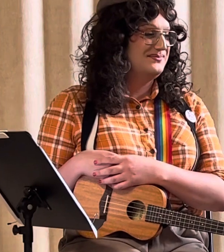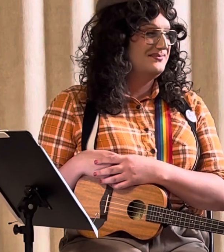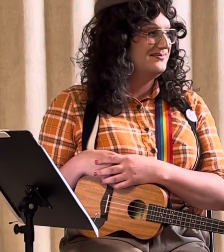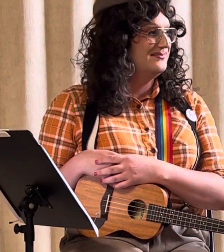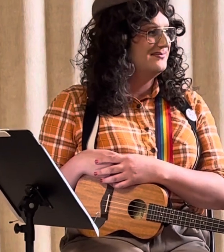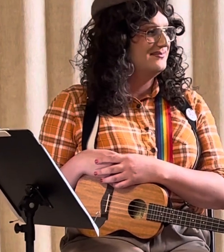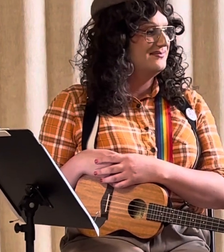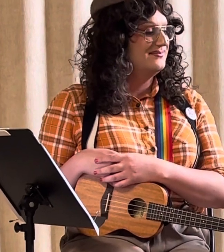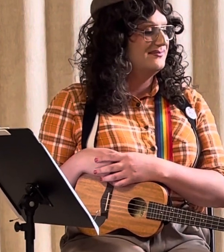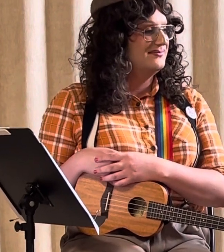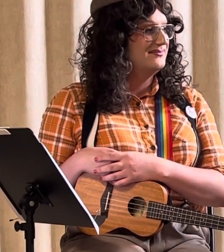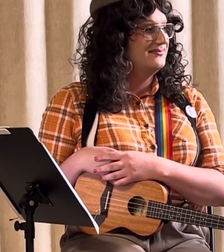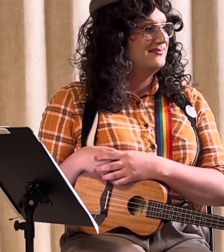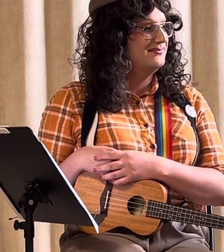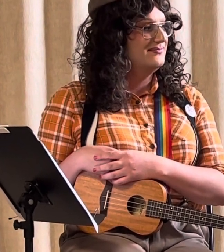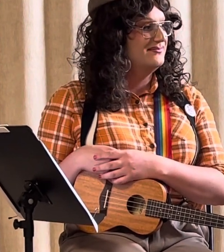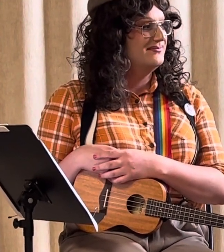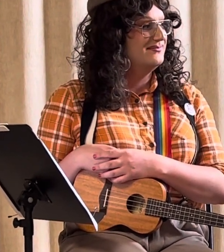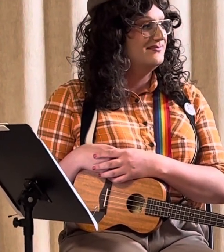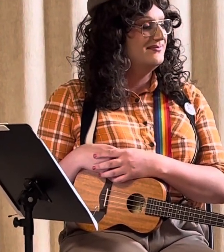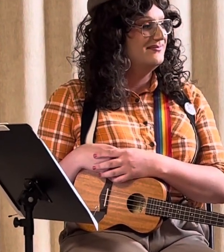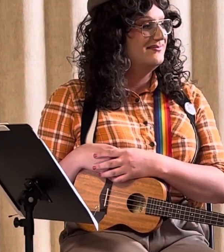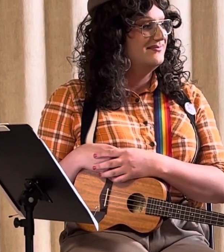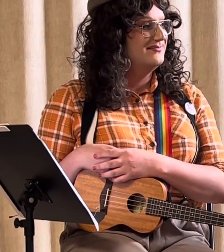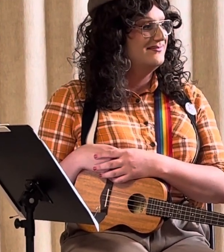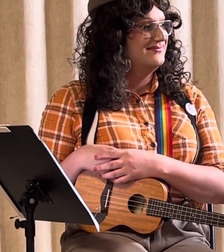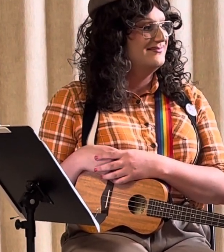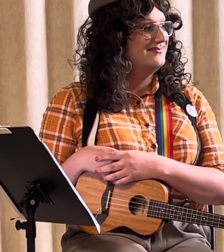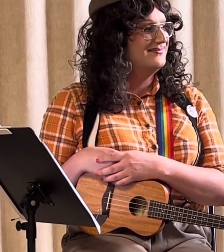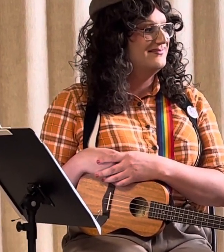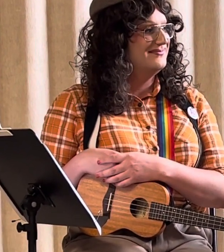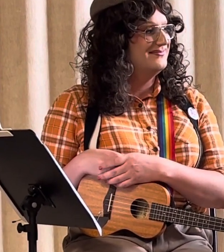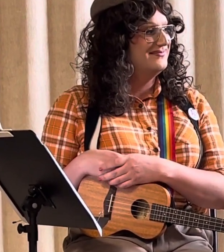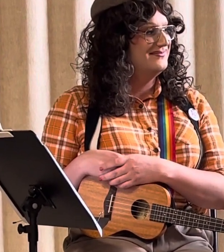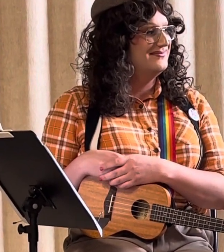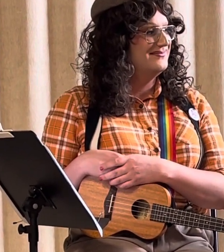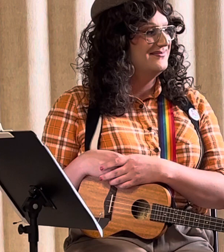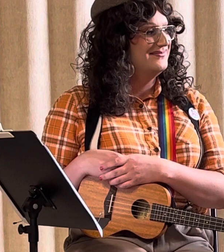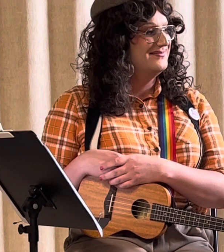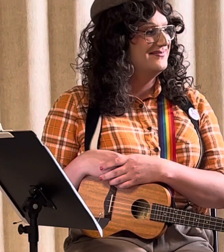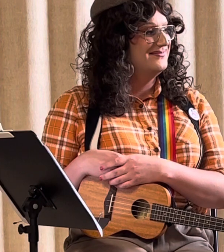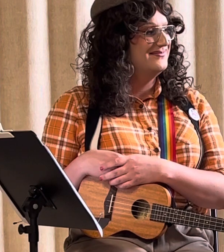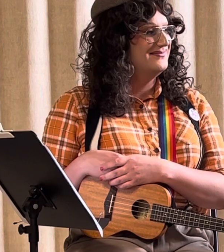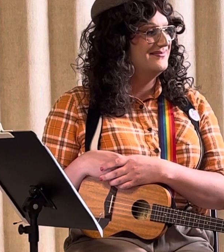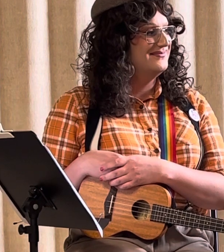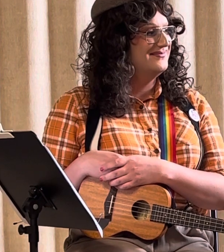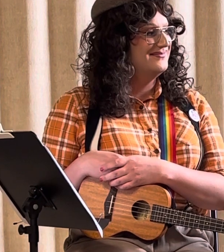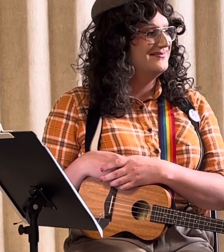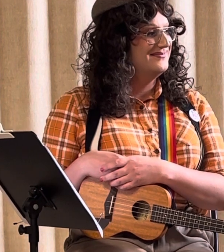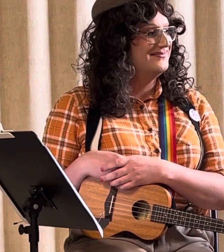Every summer, I go to stay at my grandad's house by the sea. It's a pretty old cottage.